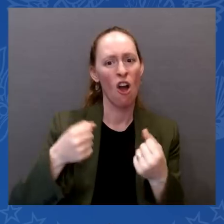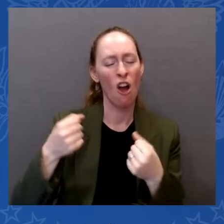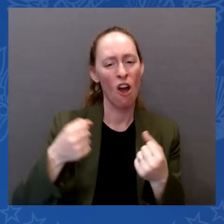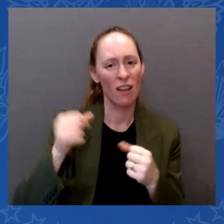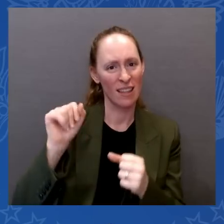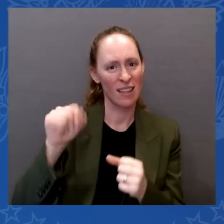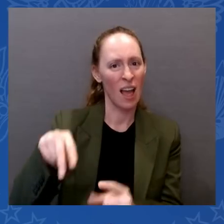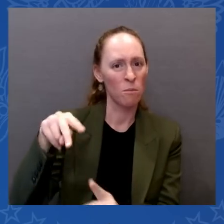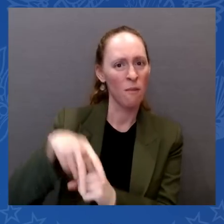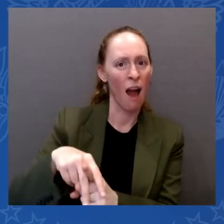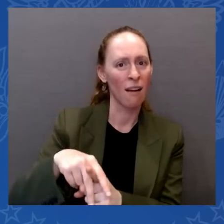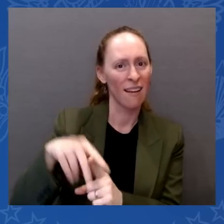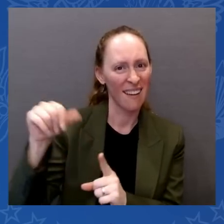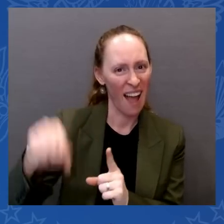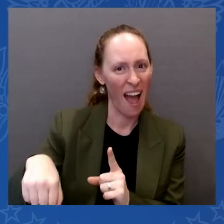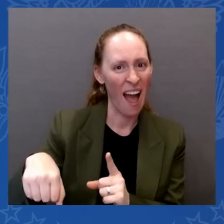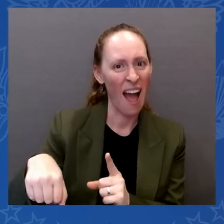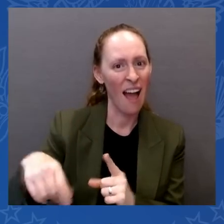literally you can.